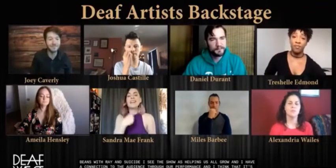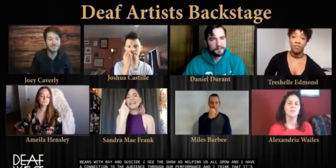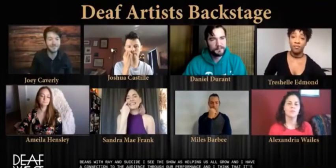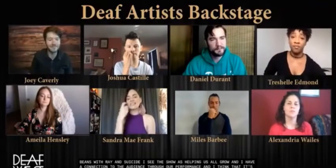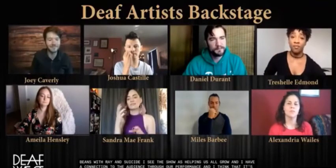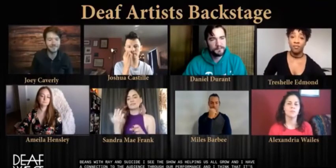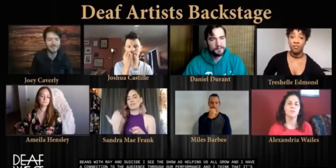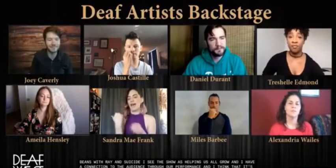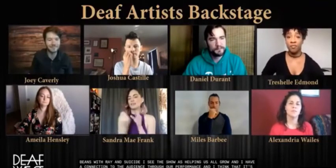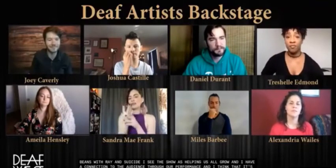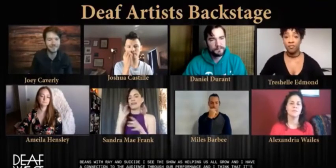Joey: Yes, Sandra.